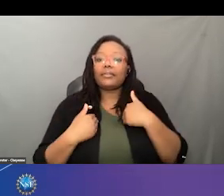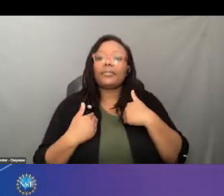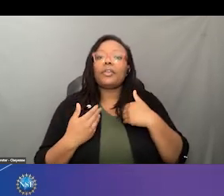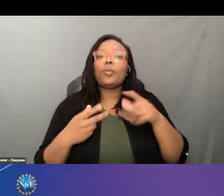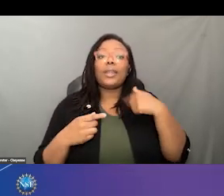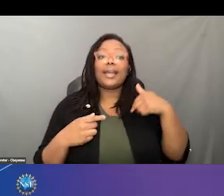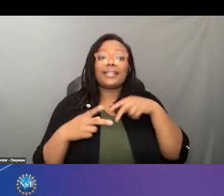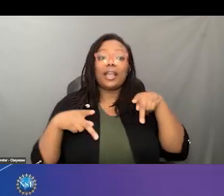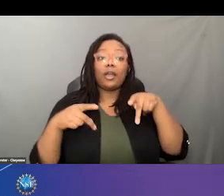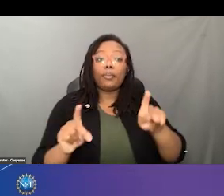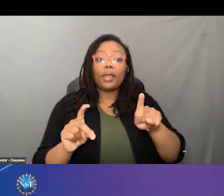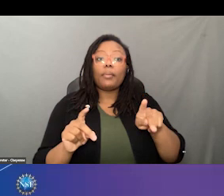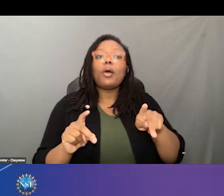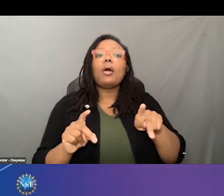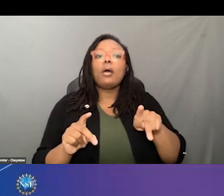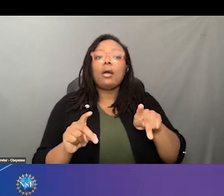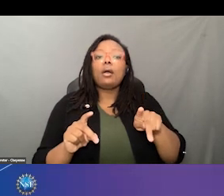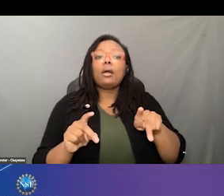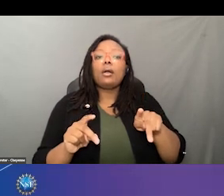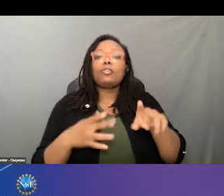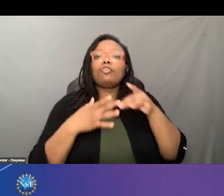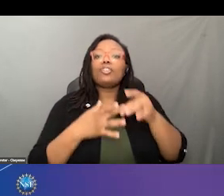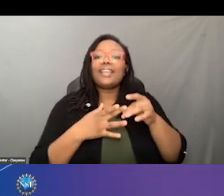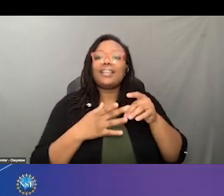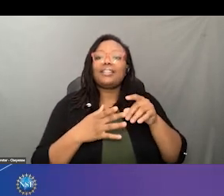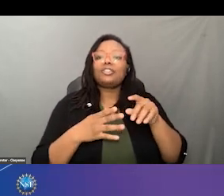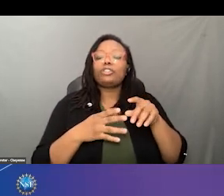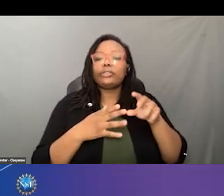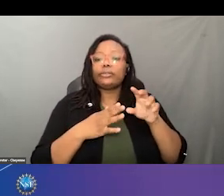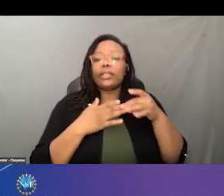When I say allowable, then we go straight to the Uniform Guidance, straight to NSF policy.